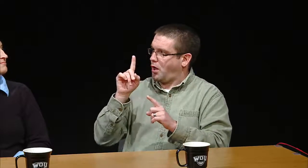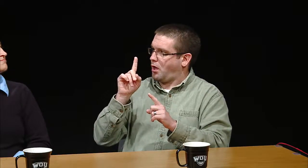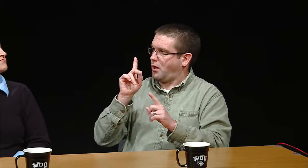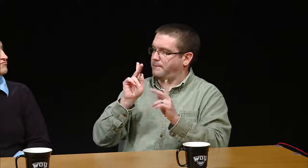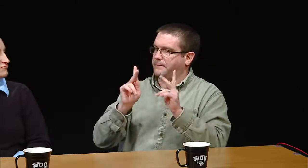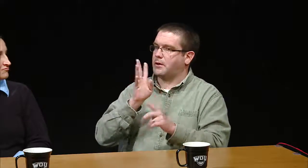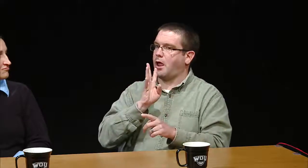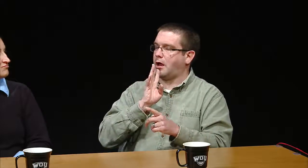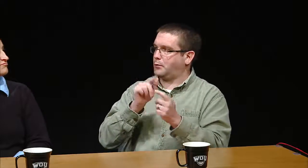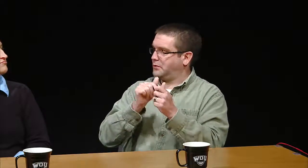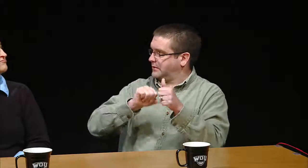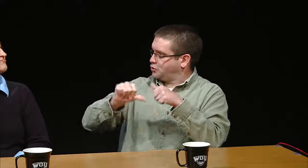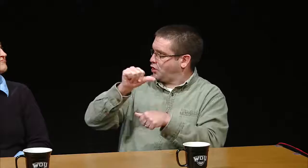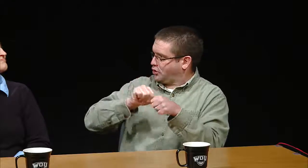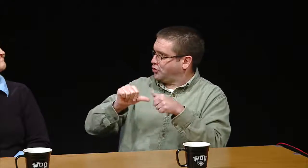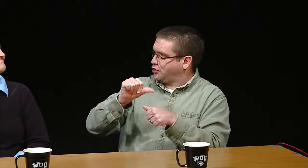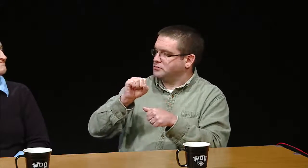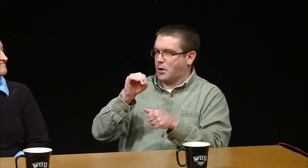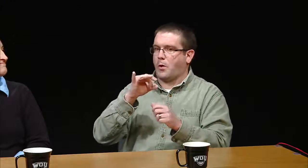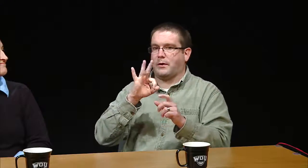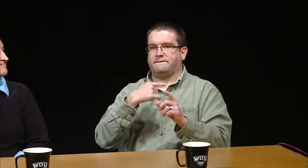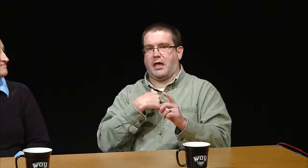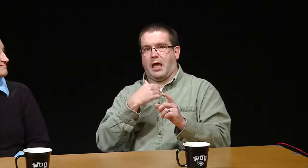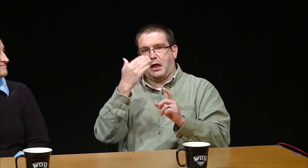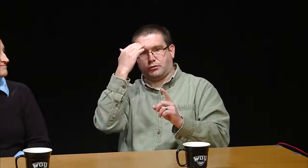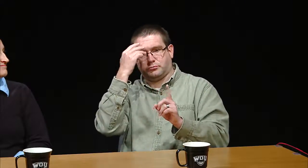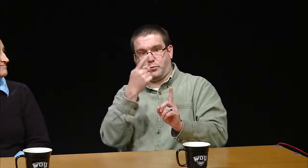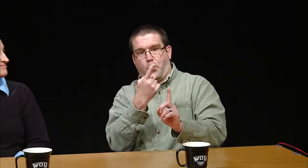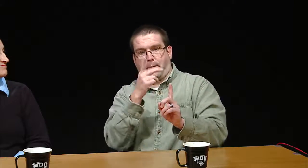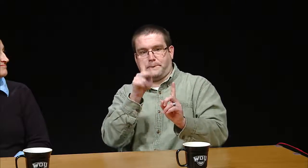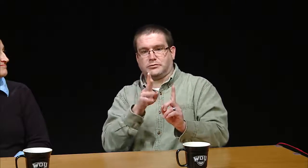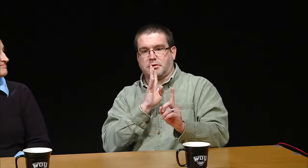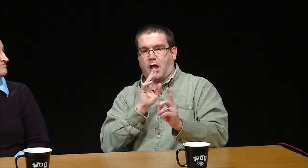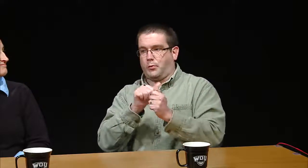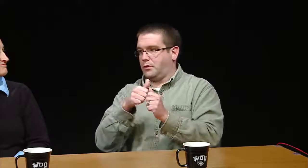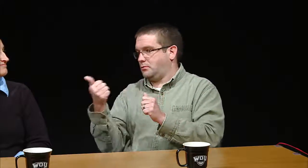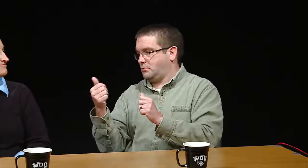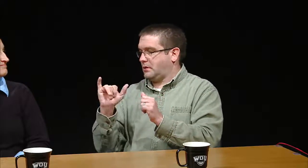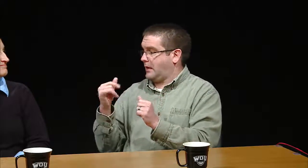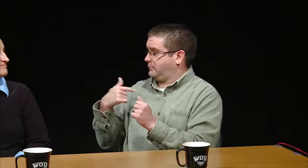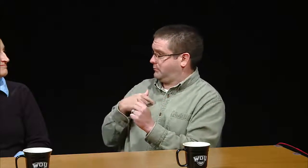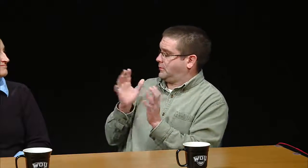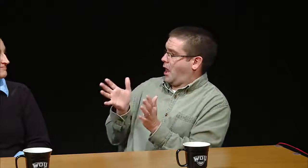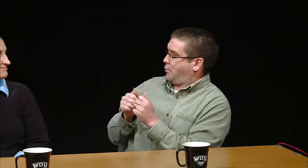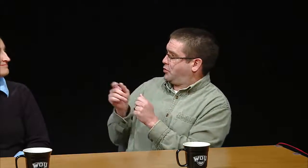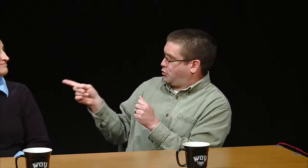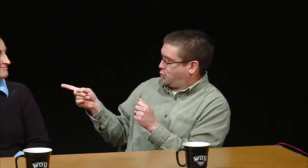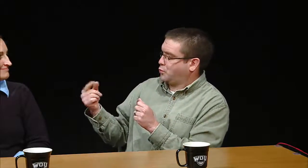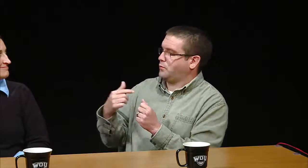because of the time you spend with this video. It's quite intense. And so I really do like that.